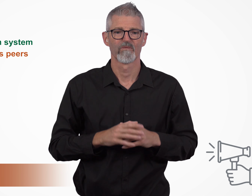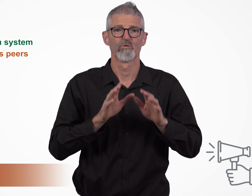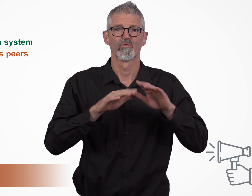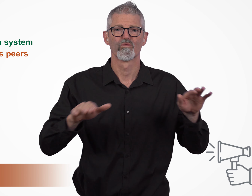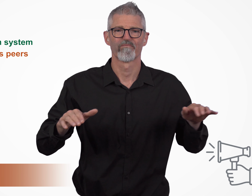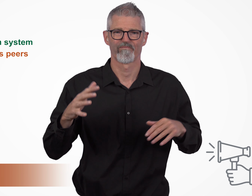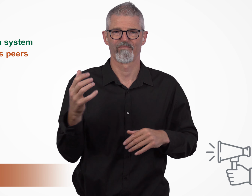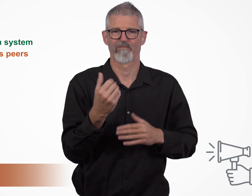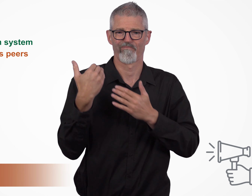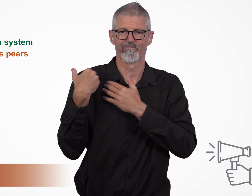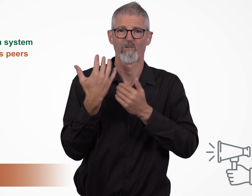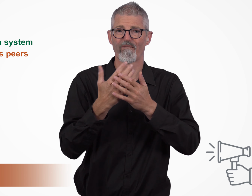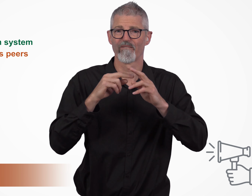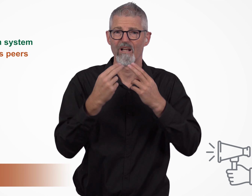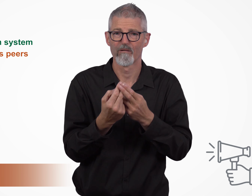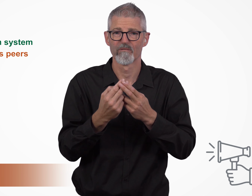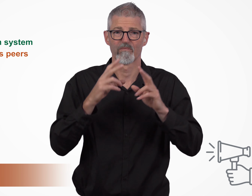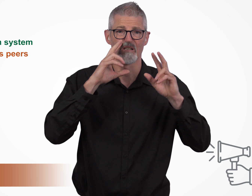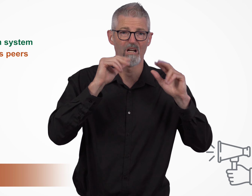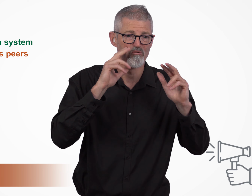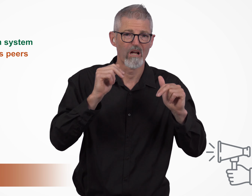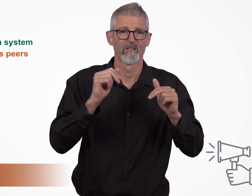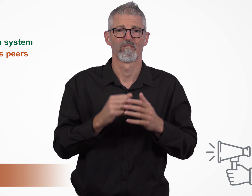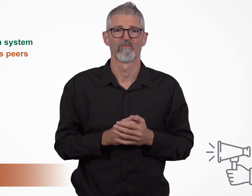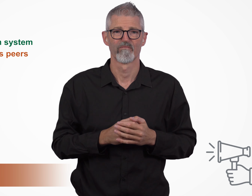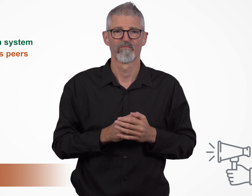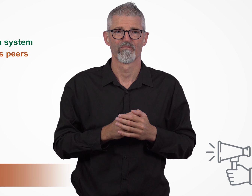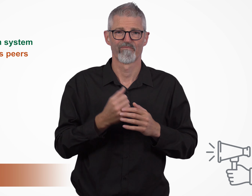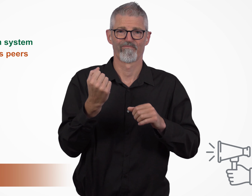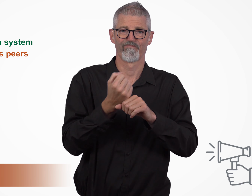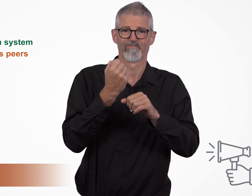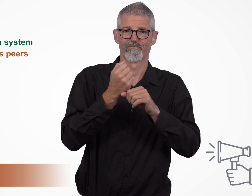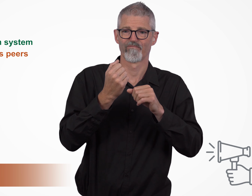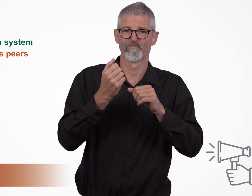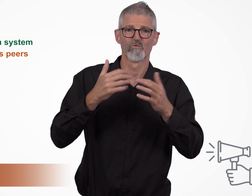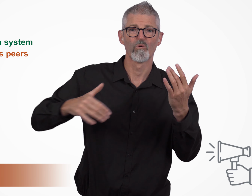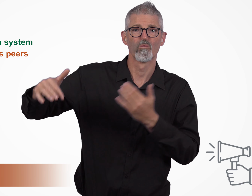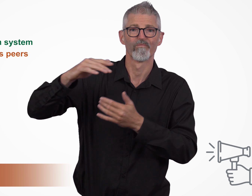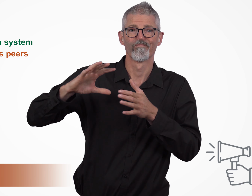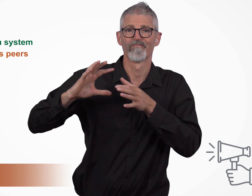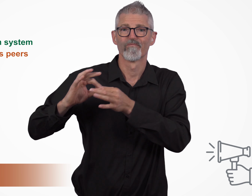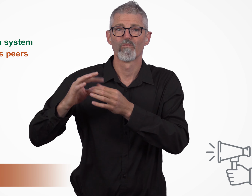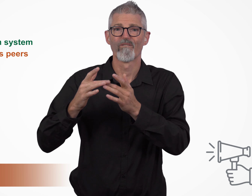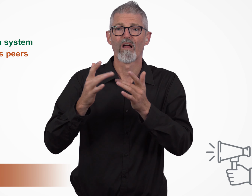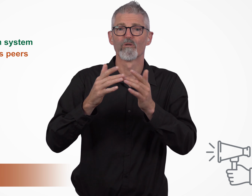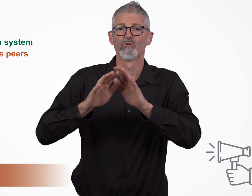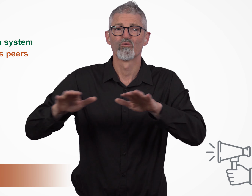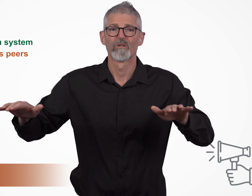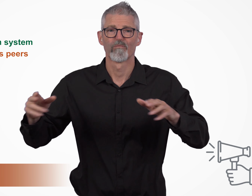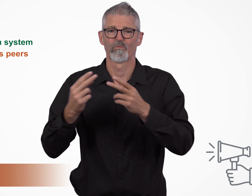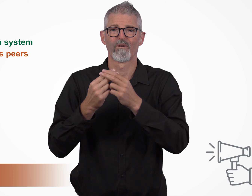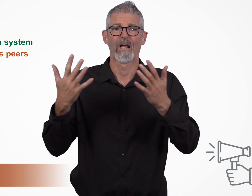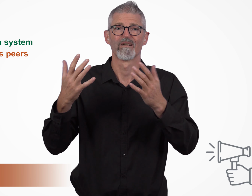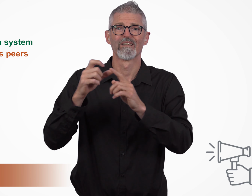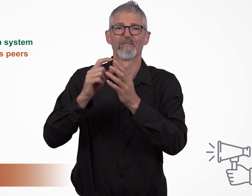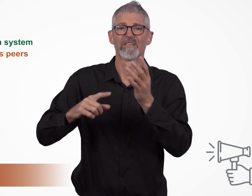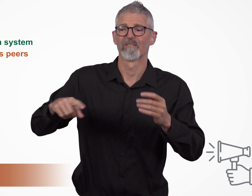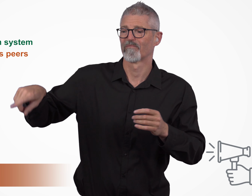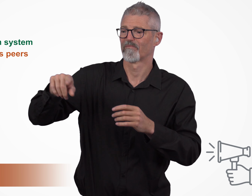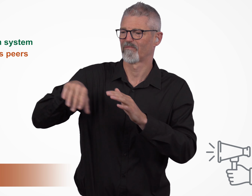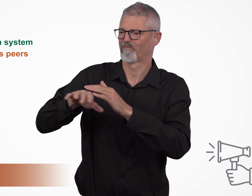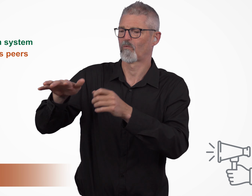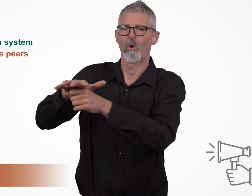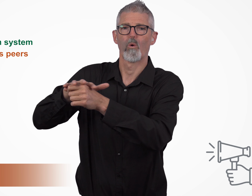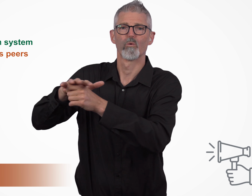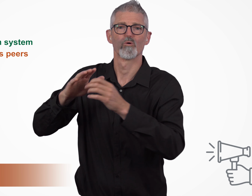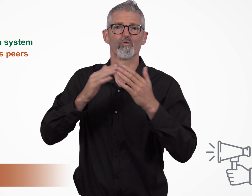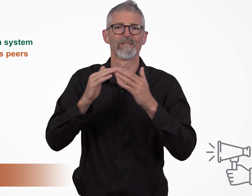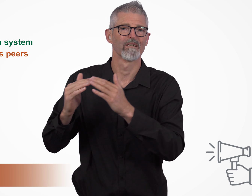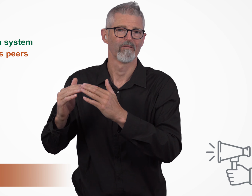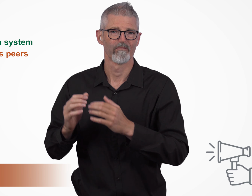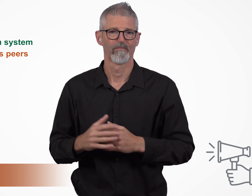Children must rely on families and caregivers to create social connections with other children without disability in their local community